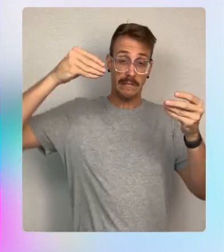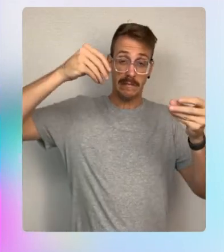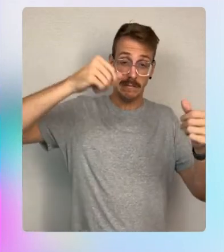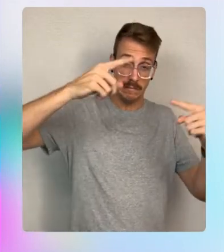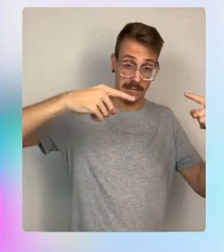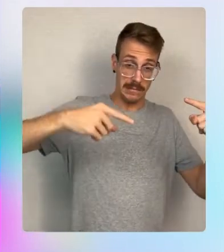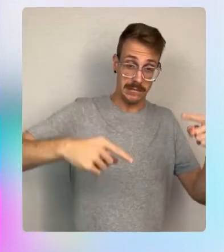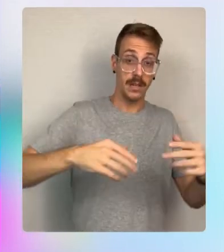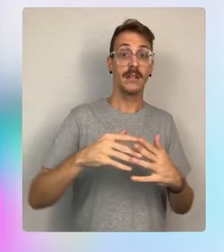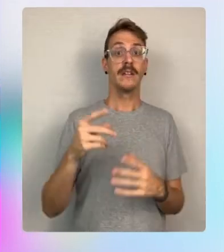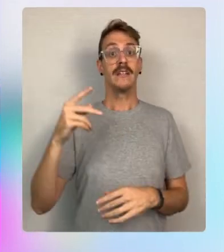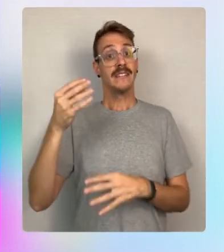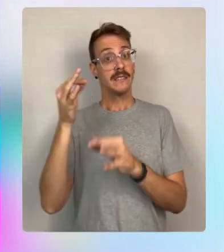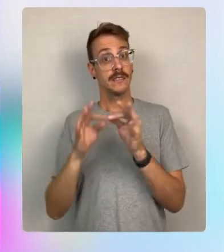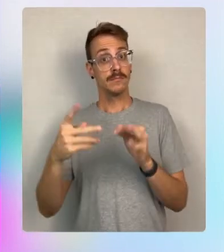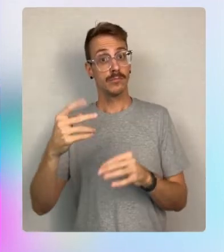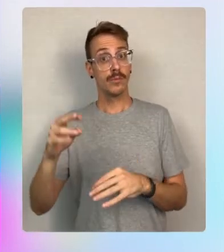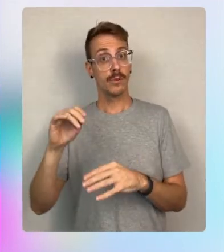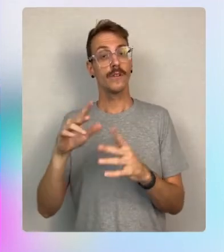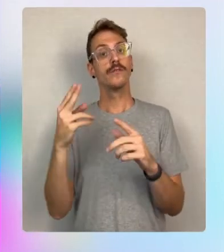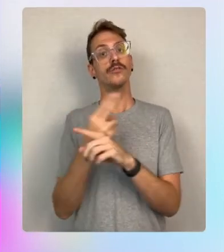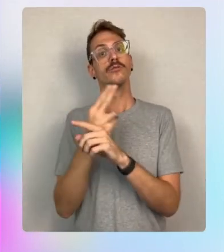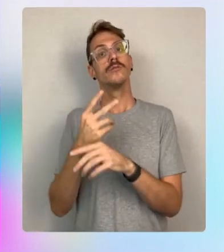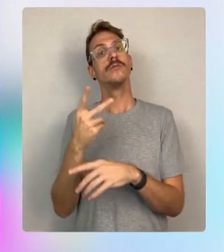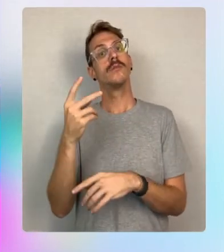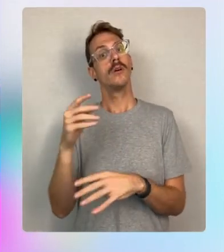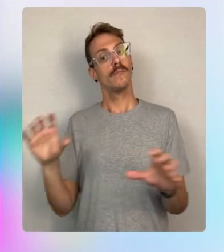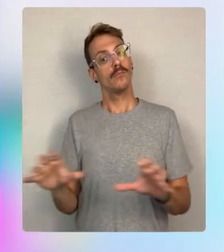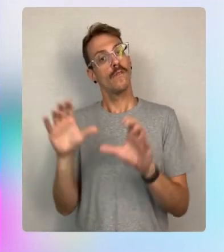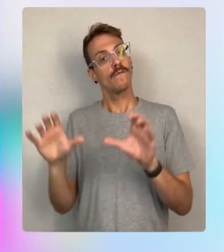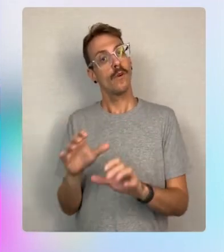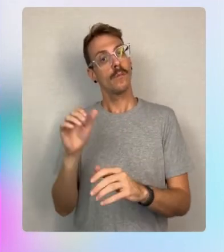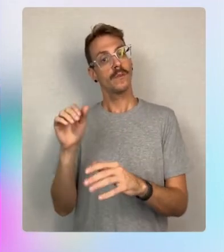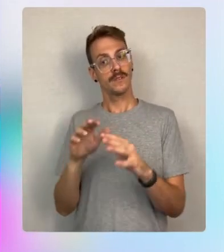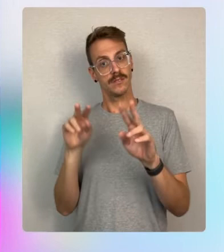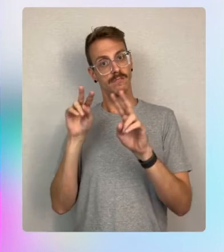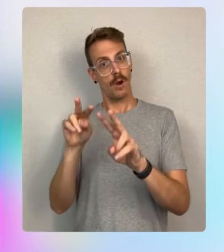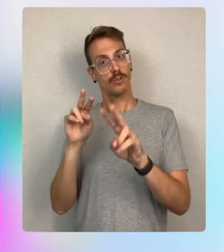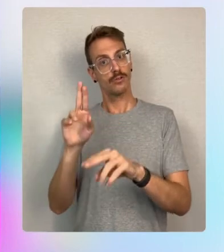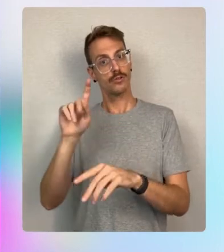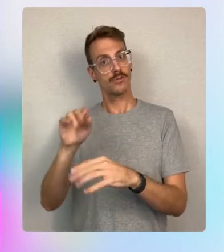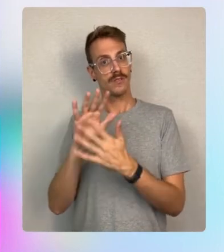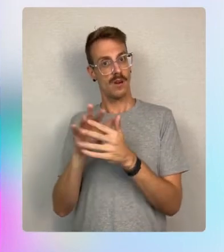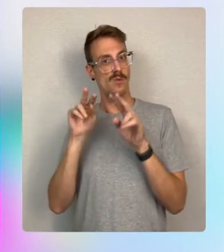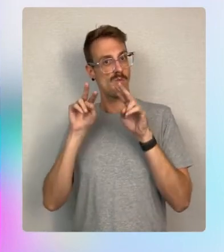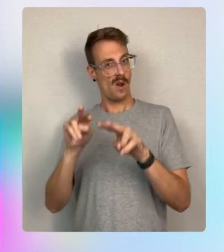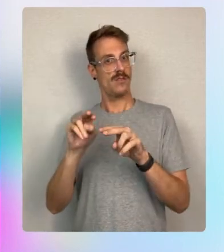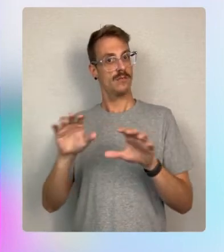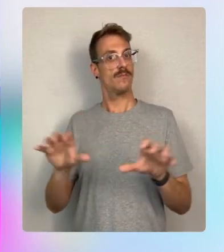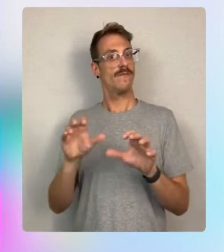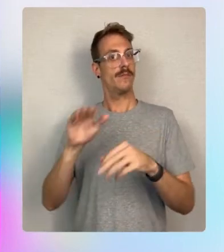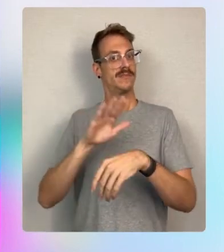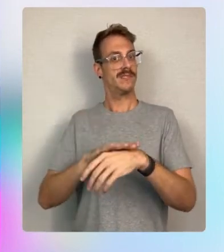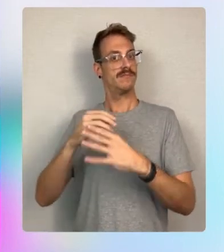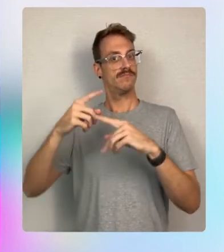SimplePerf relies on the performance monitor unit that monitors performance events on the processor.